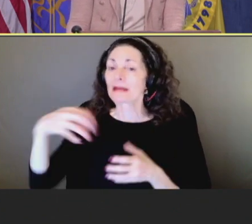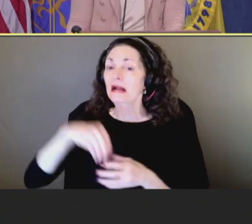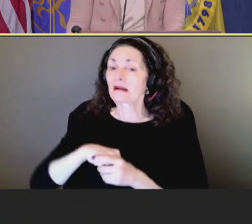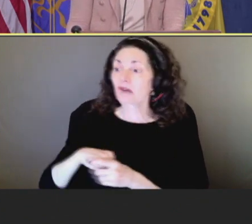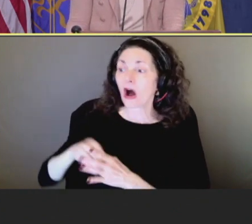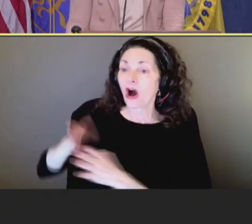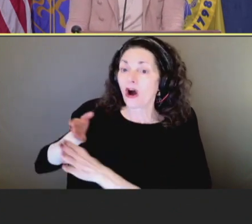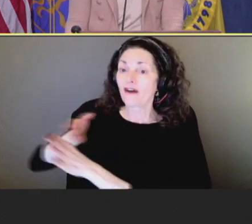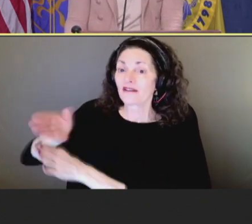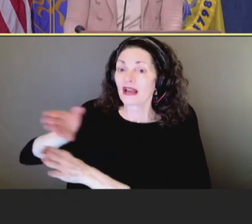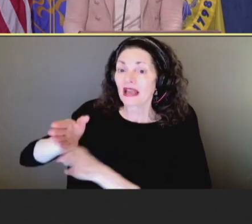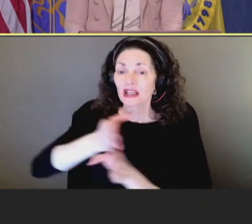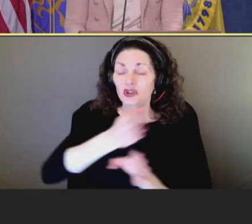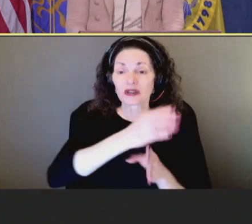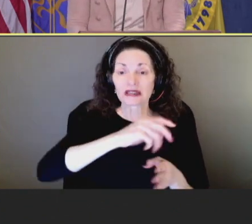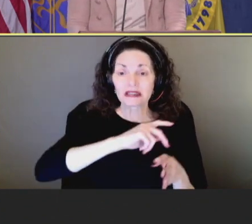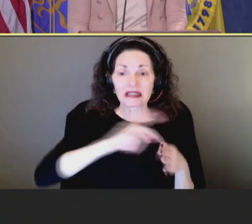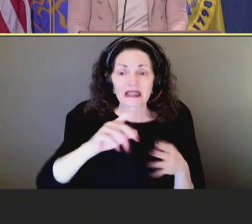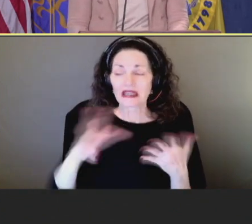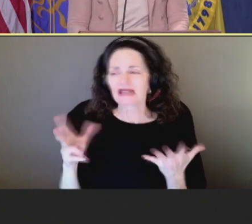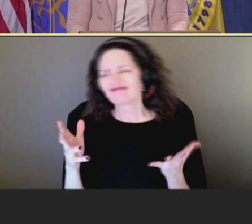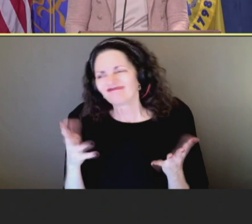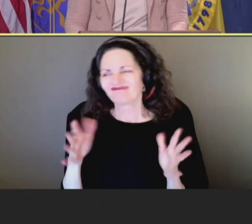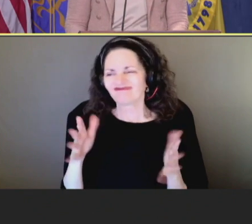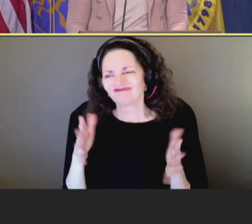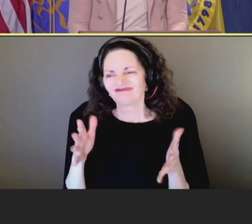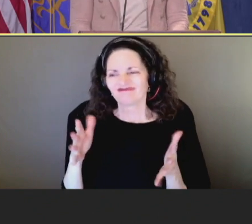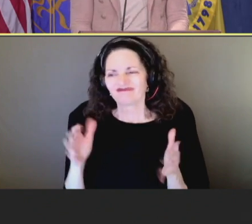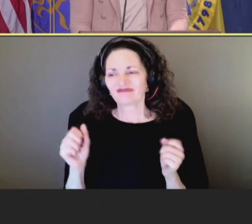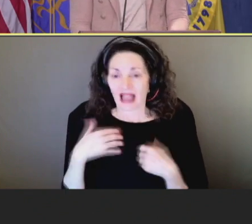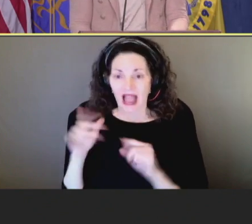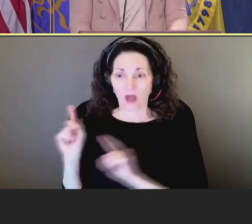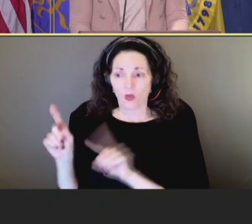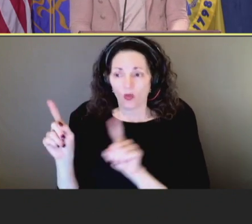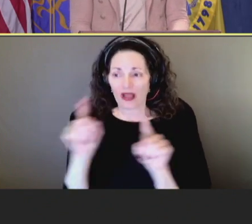traveling to medical conferences and the Milken Conference, and these are some of the companies